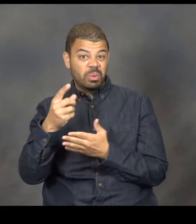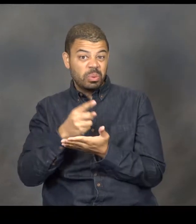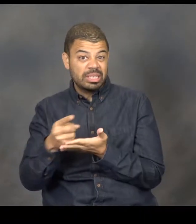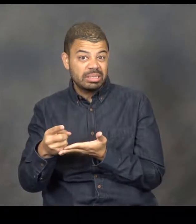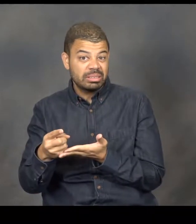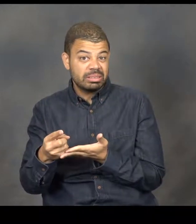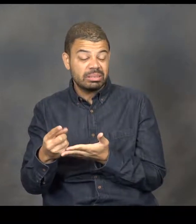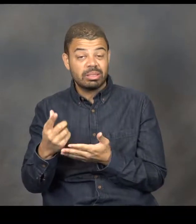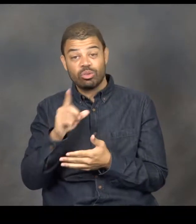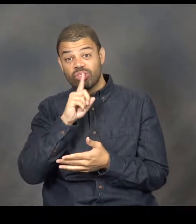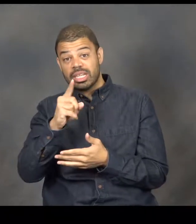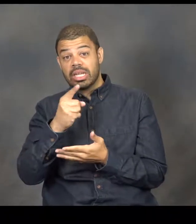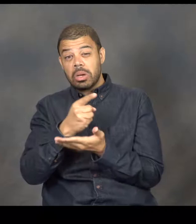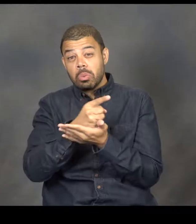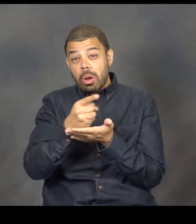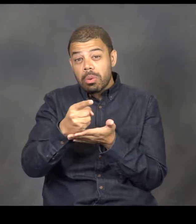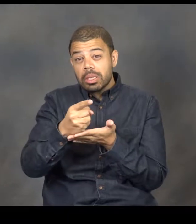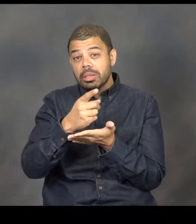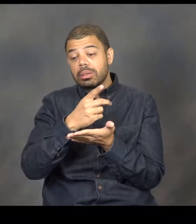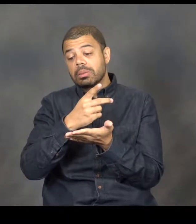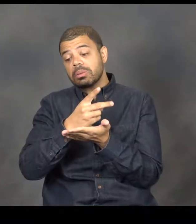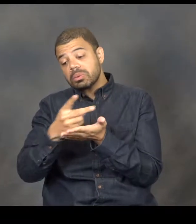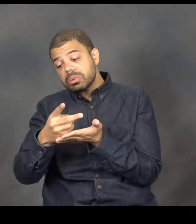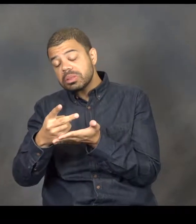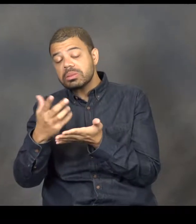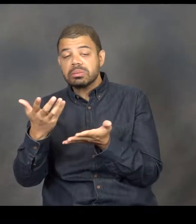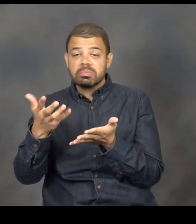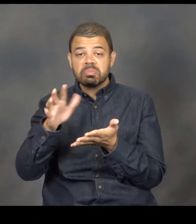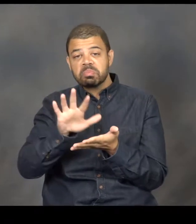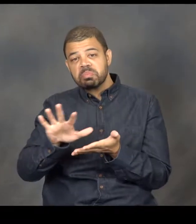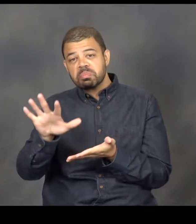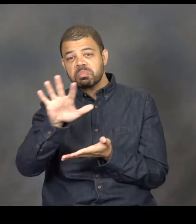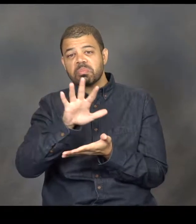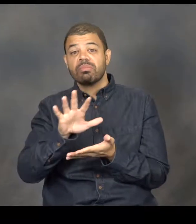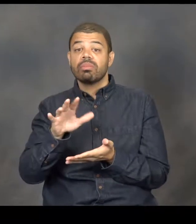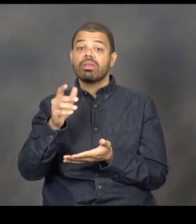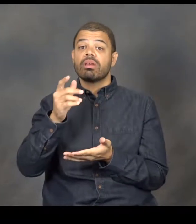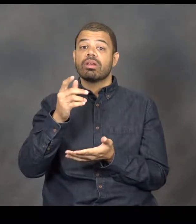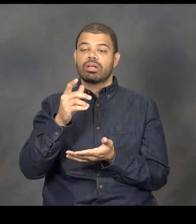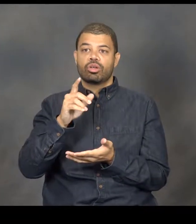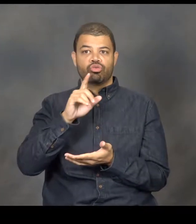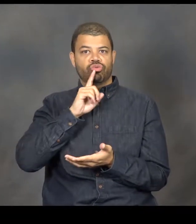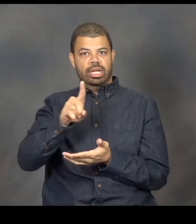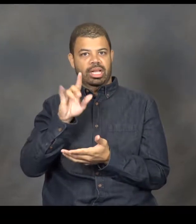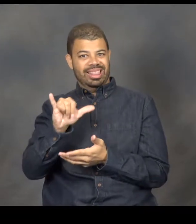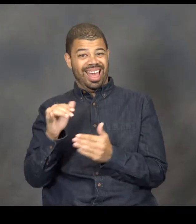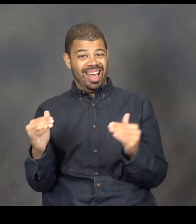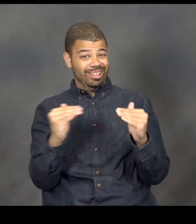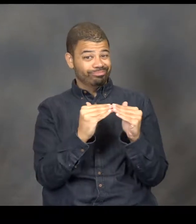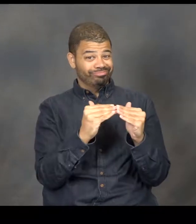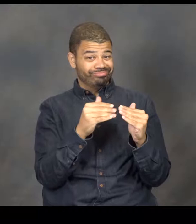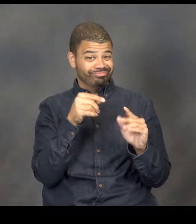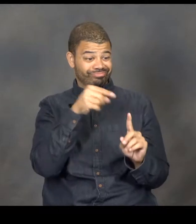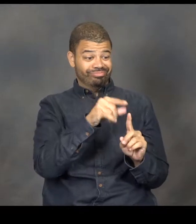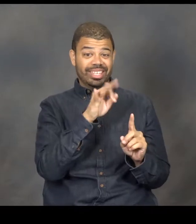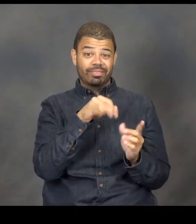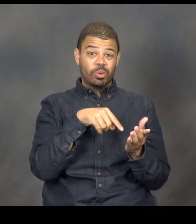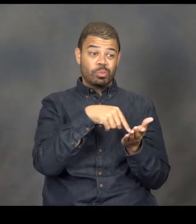You know, usually April 15th.